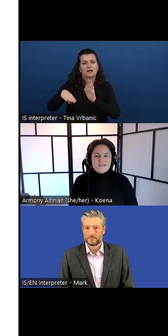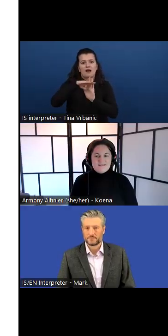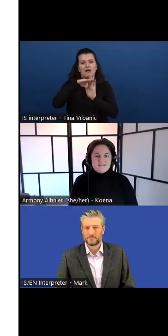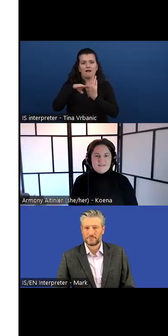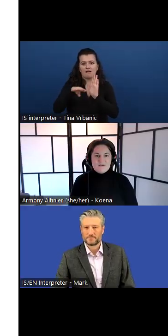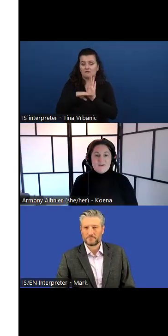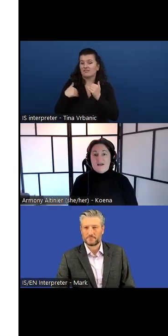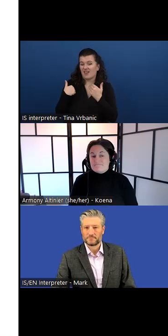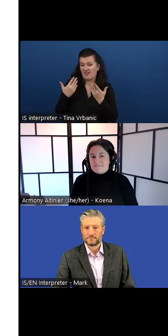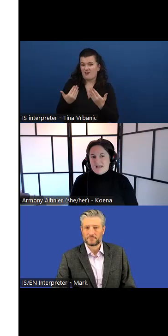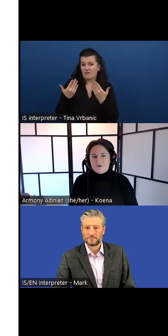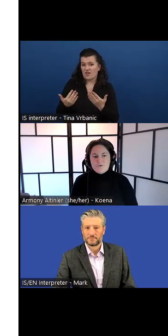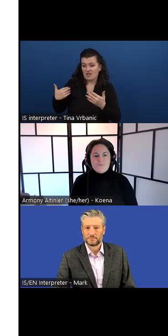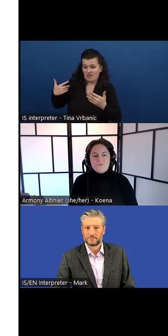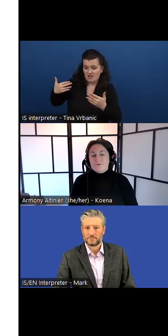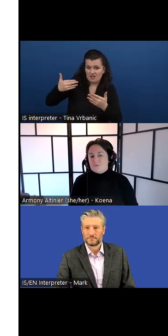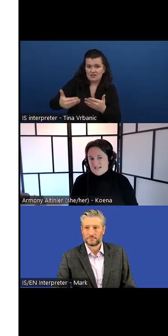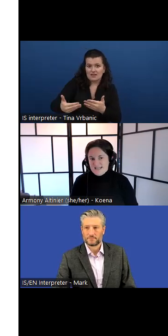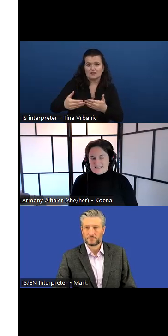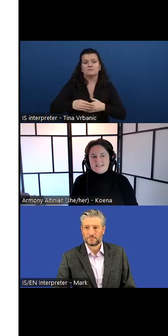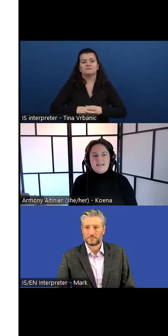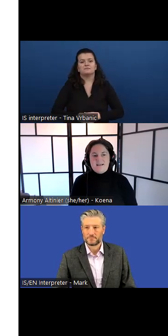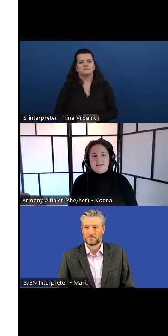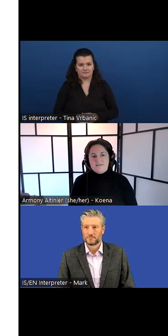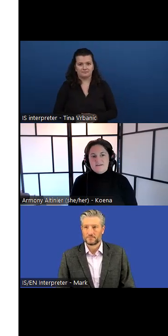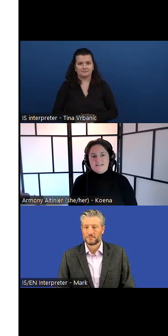We're late.